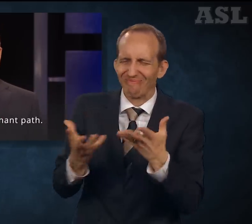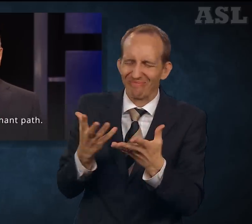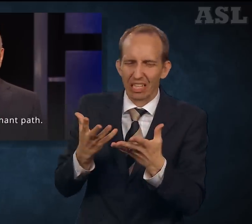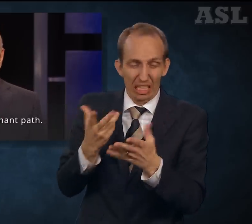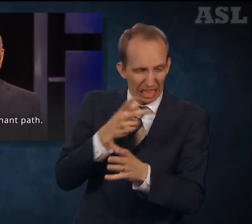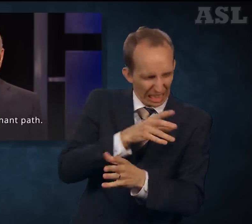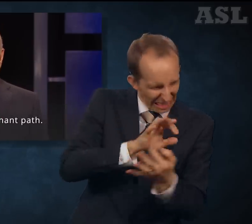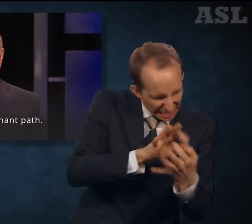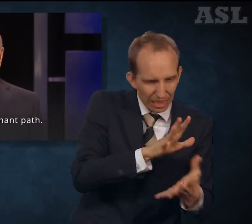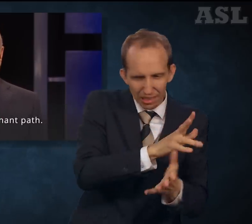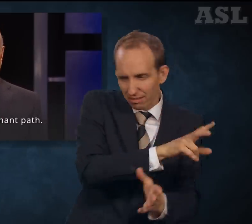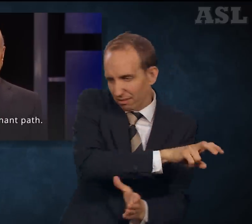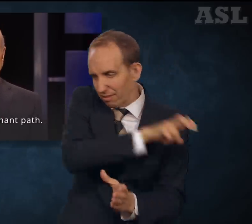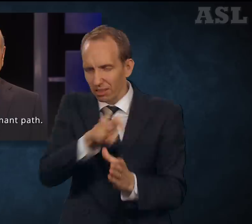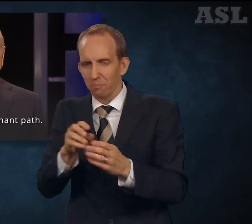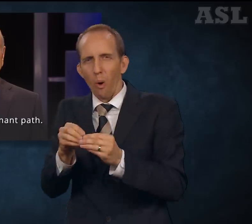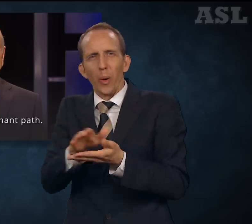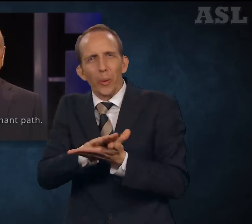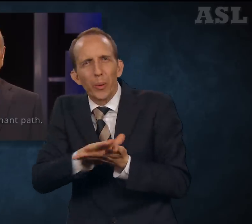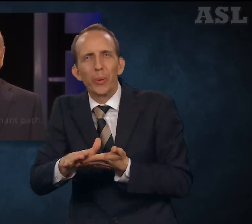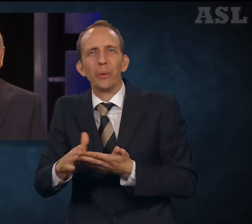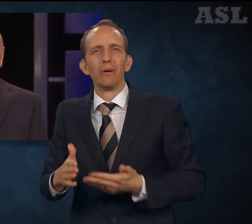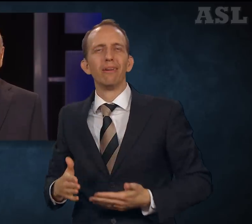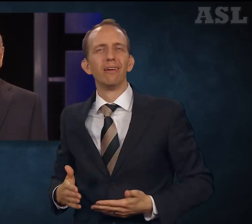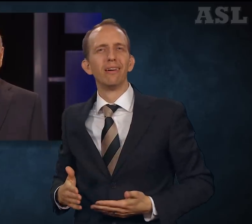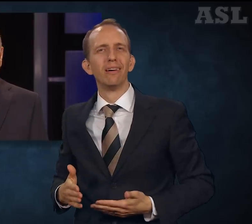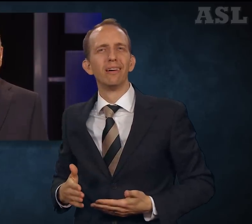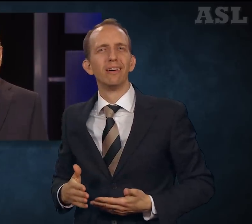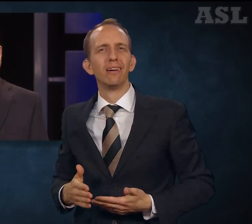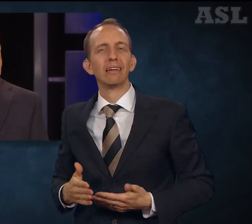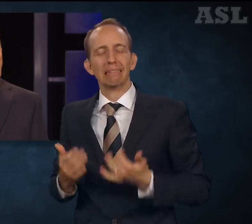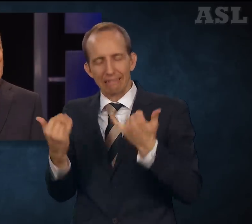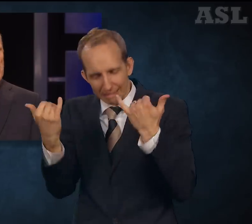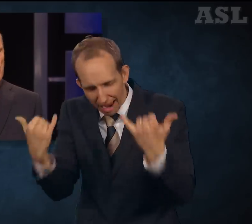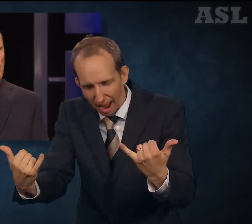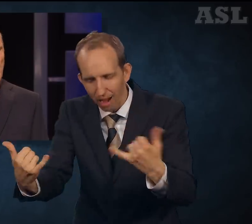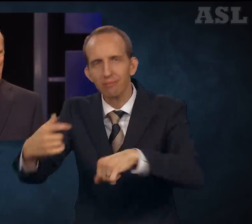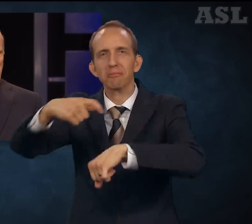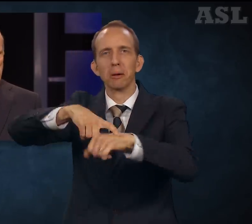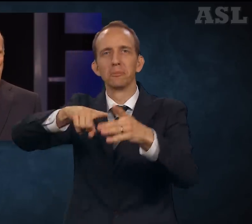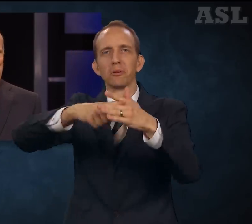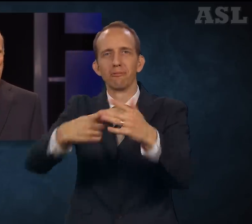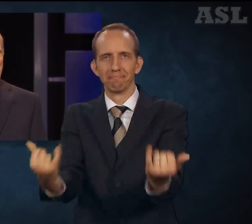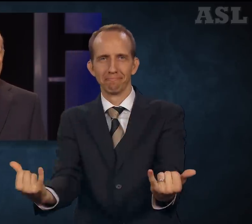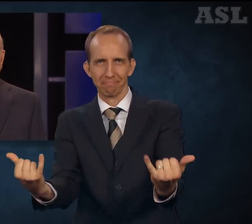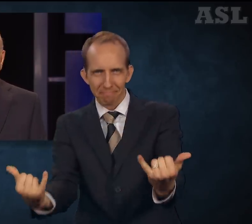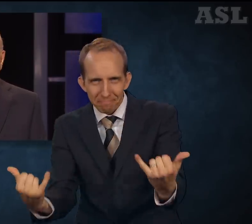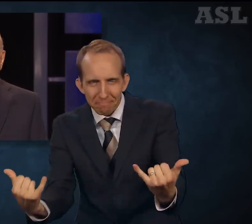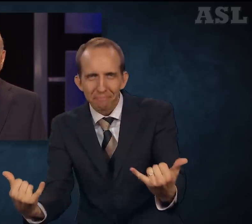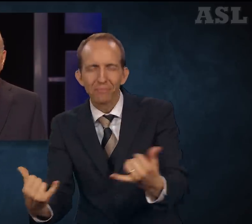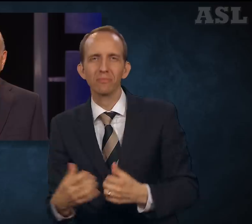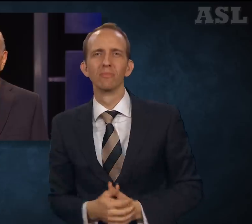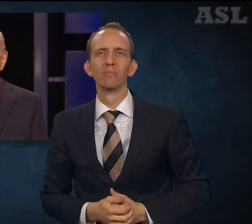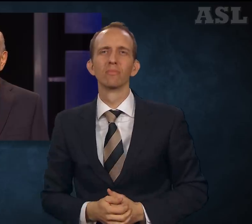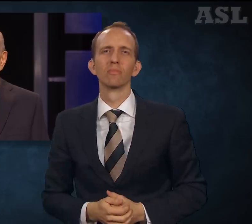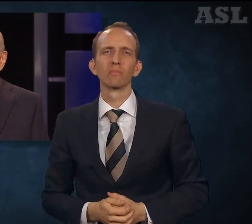PURE, TODAY IS THE PERFECT